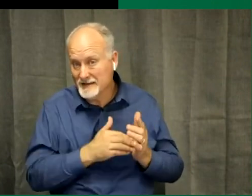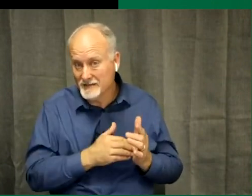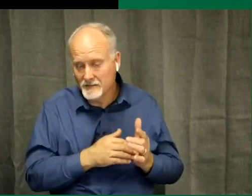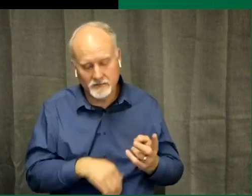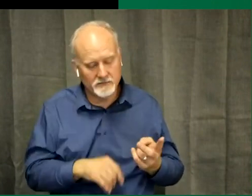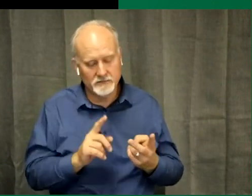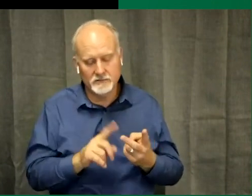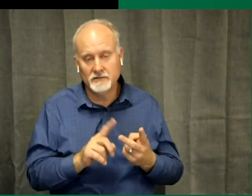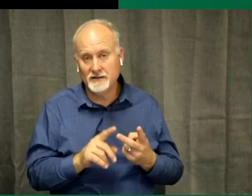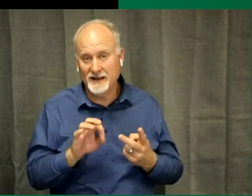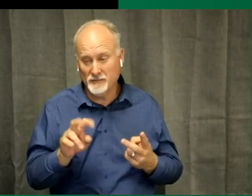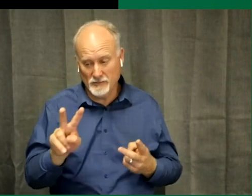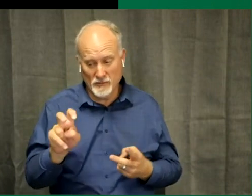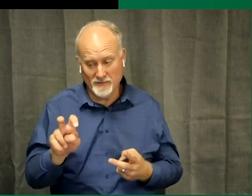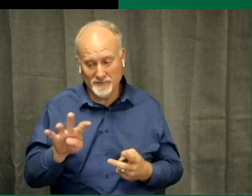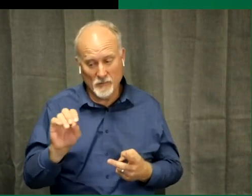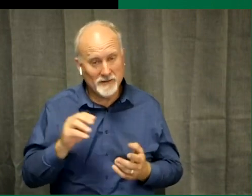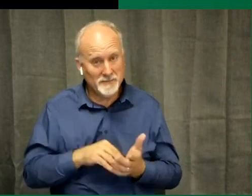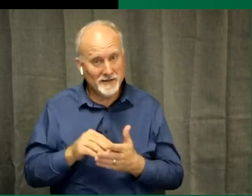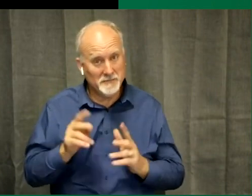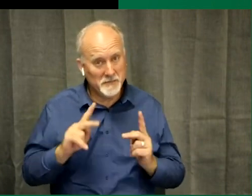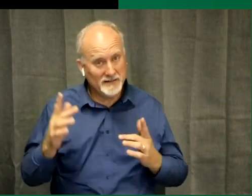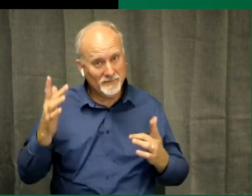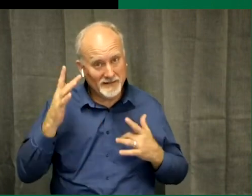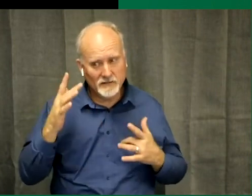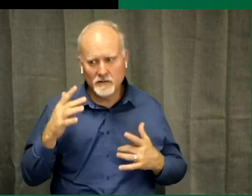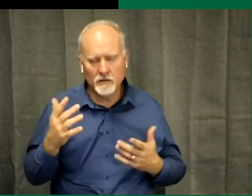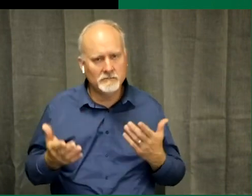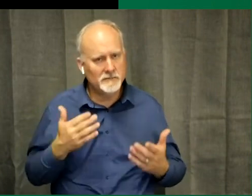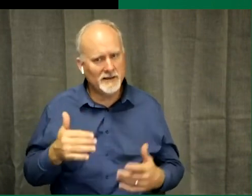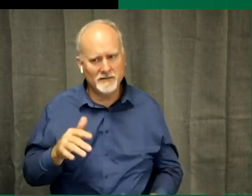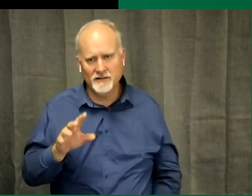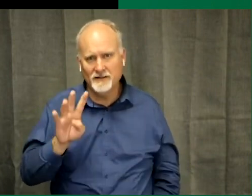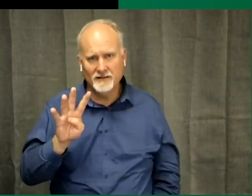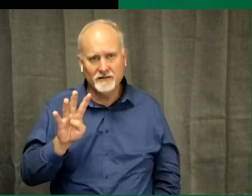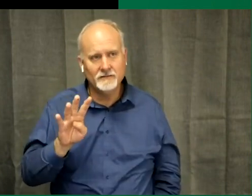got to 240 million people infected we could have anywhere between four and million four million